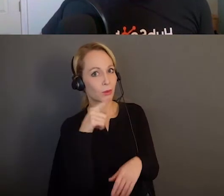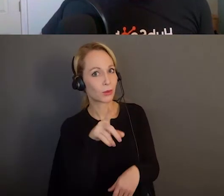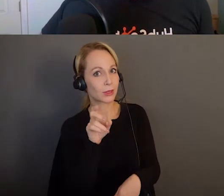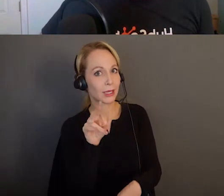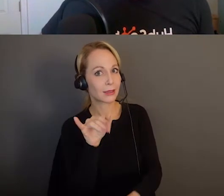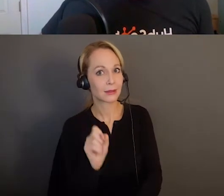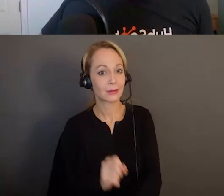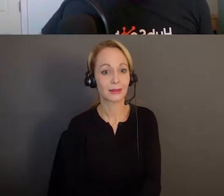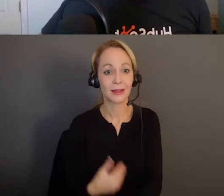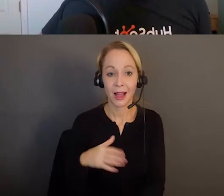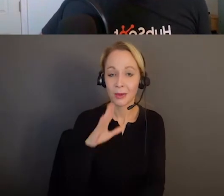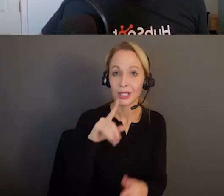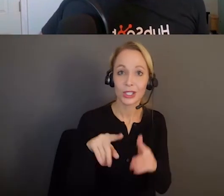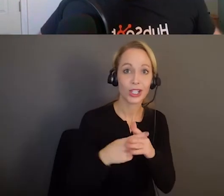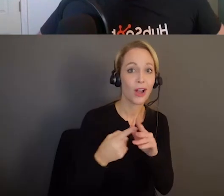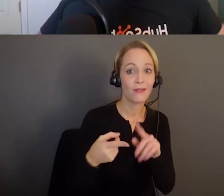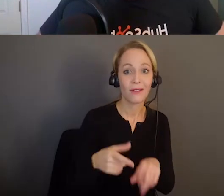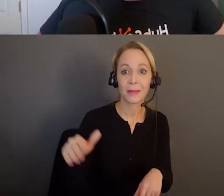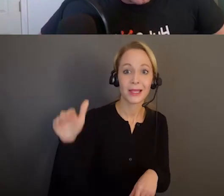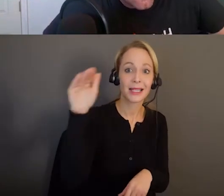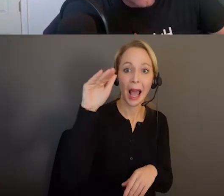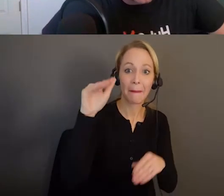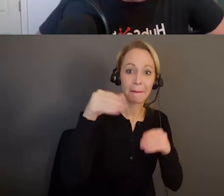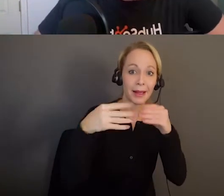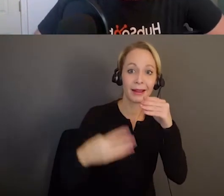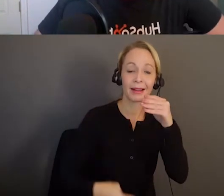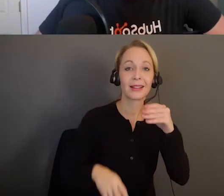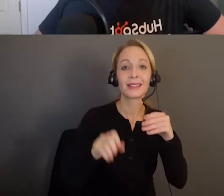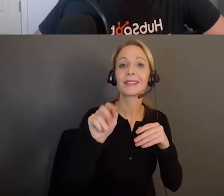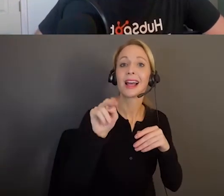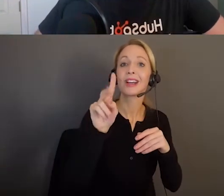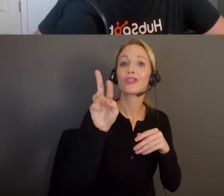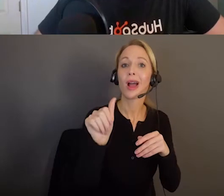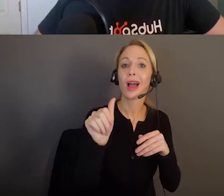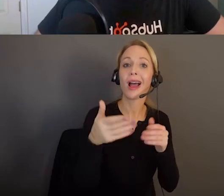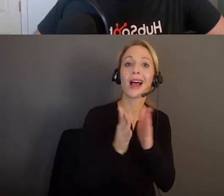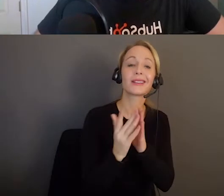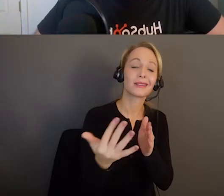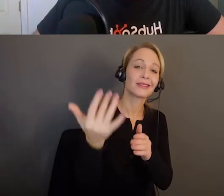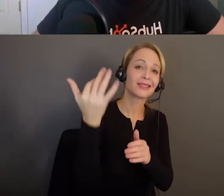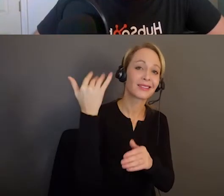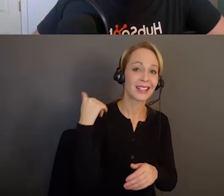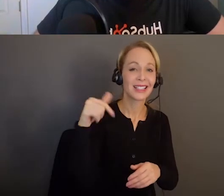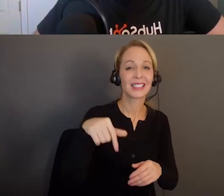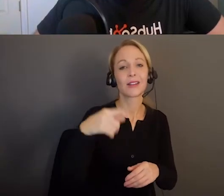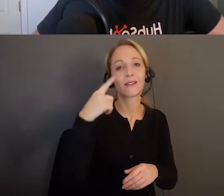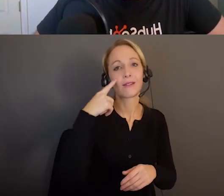I WILL START FROM THE TOP. SANDRA ASKED THIS IS PARAG, I BELIEVE.